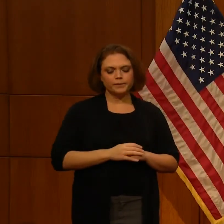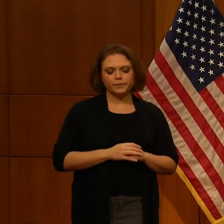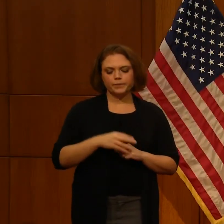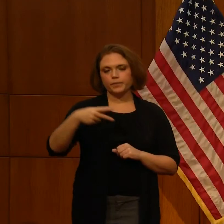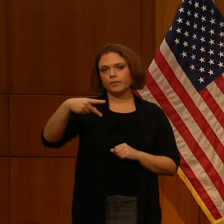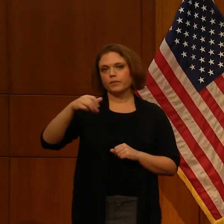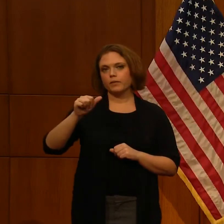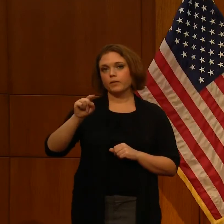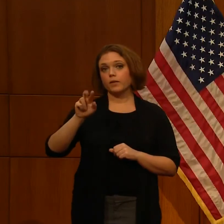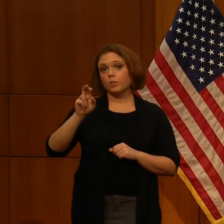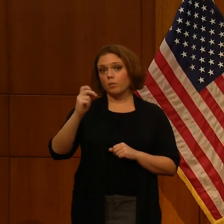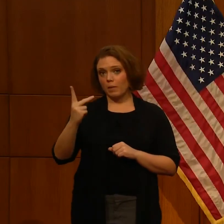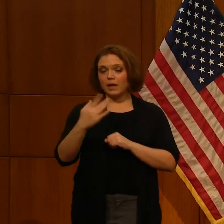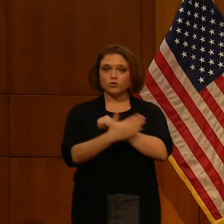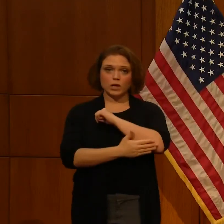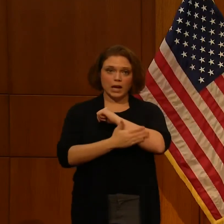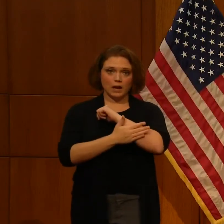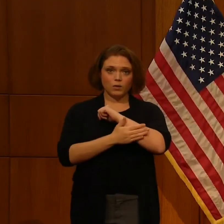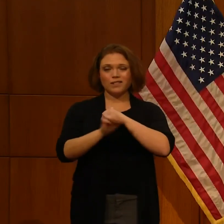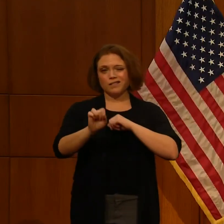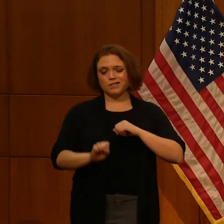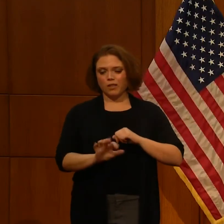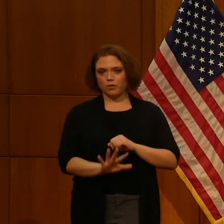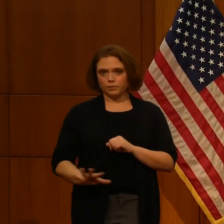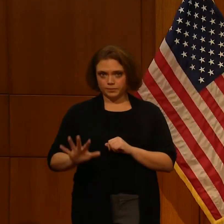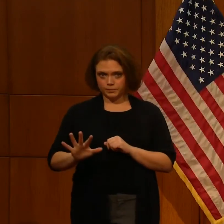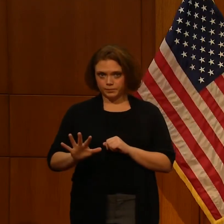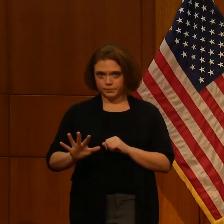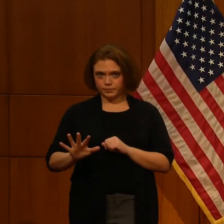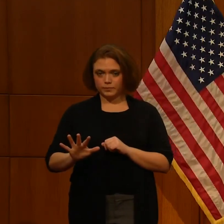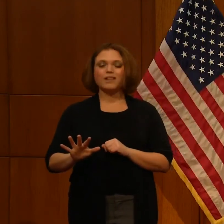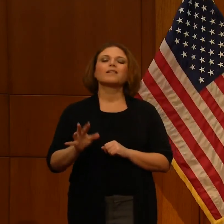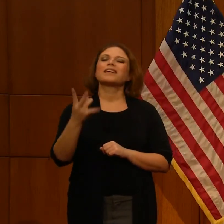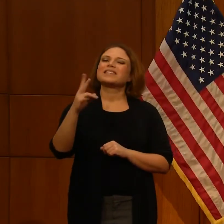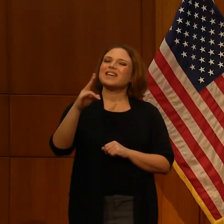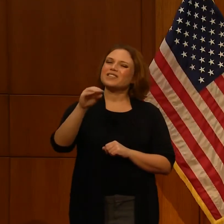OUR WESTERN BORDER AND PATRICK